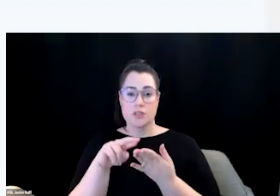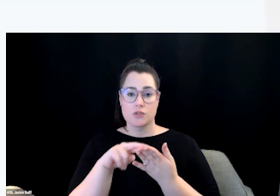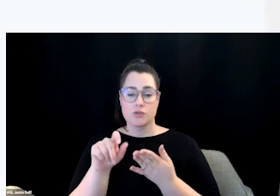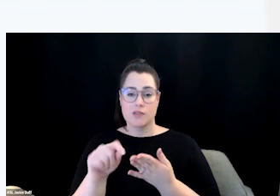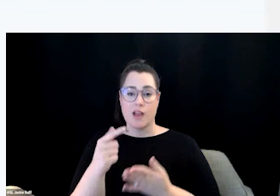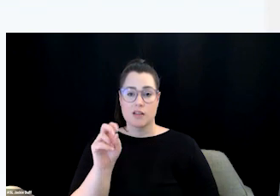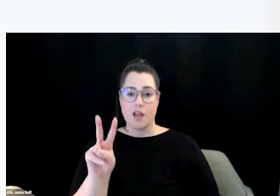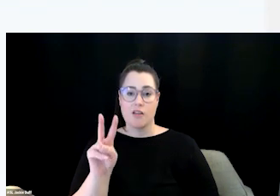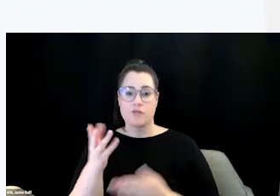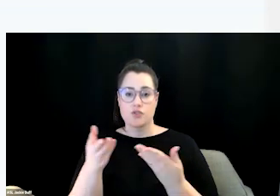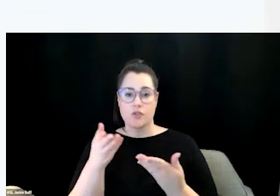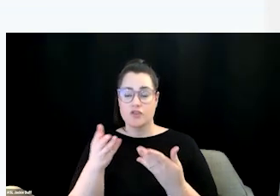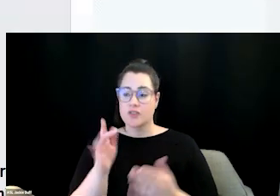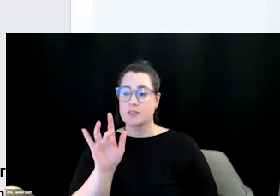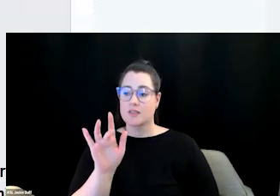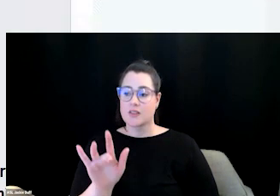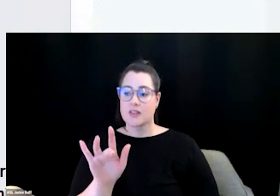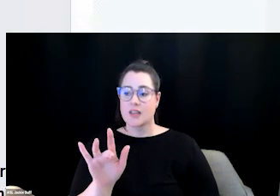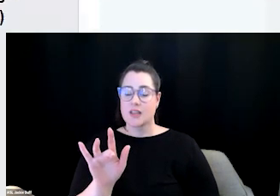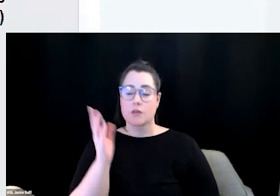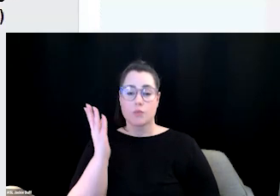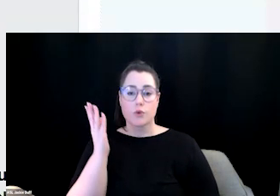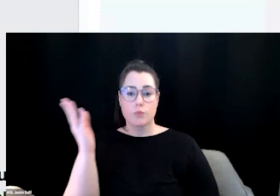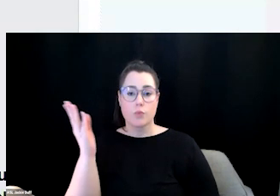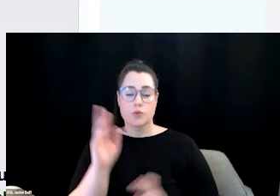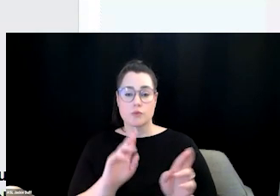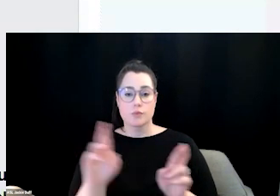Click on Proposal Preparation Submission, bookmark this page.